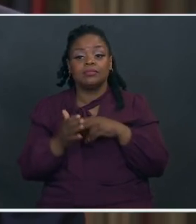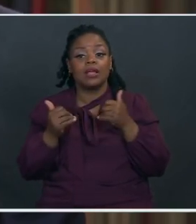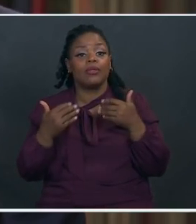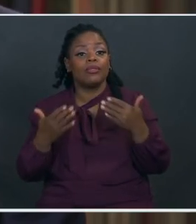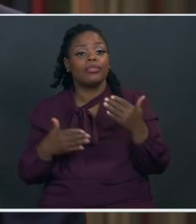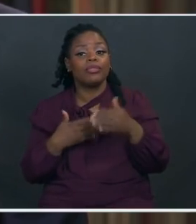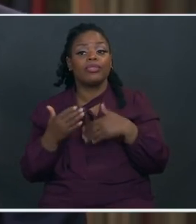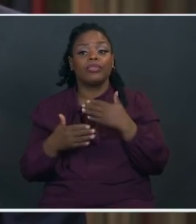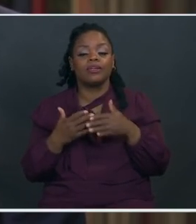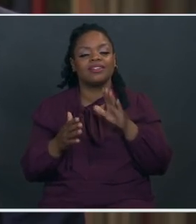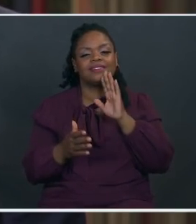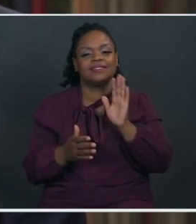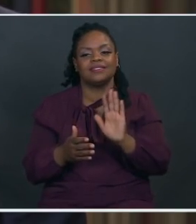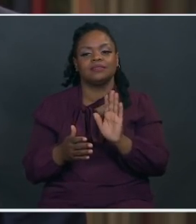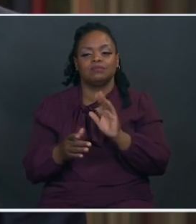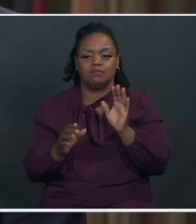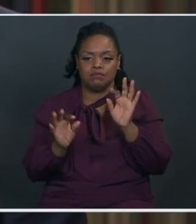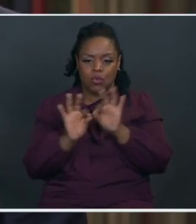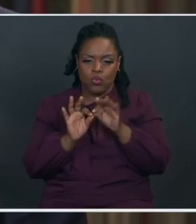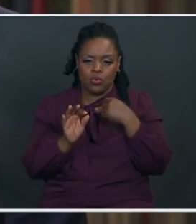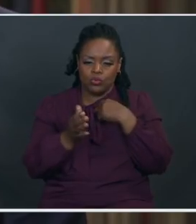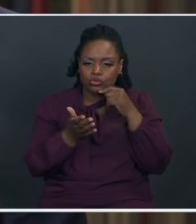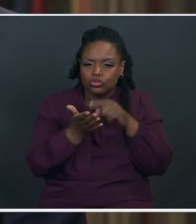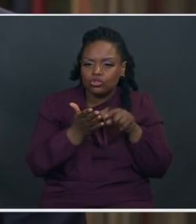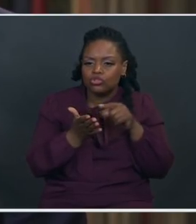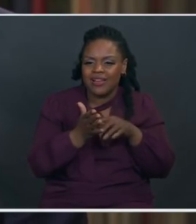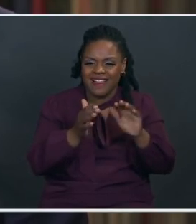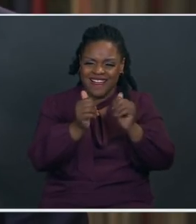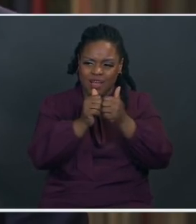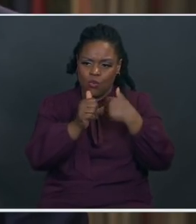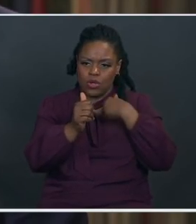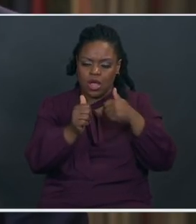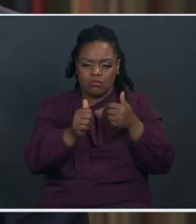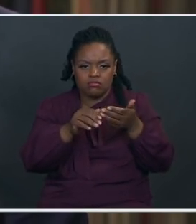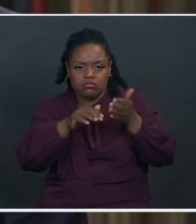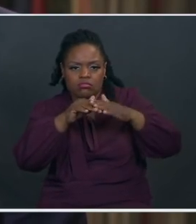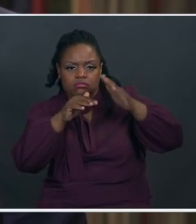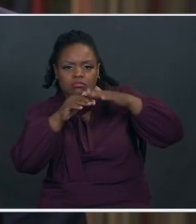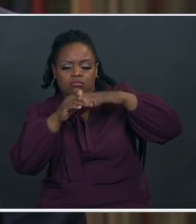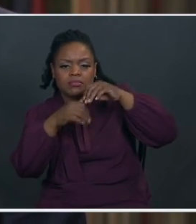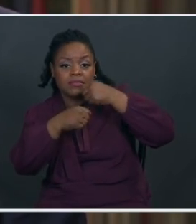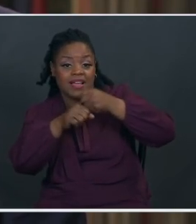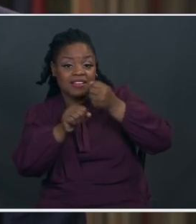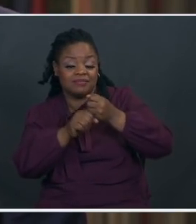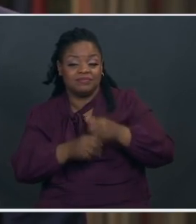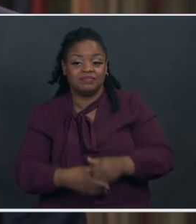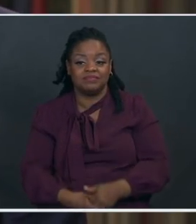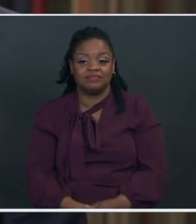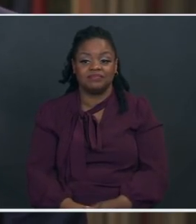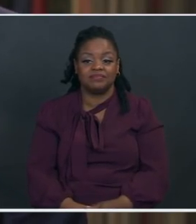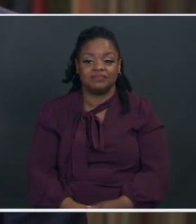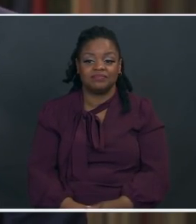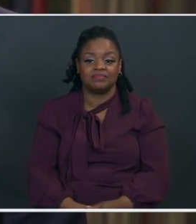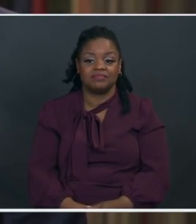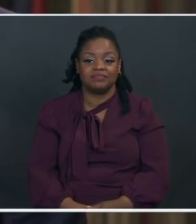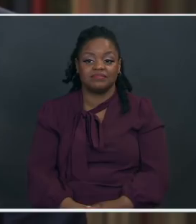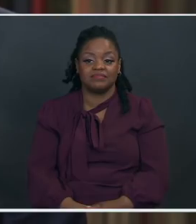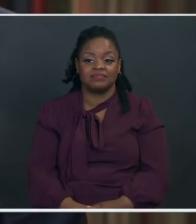to get more vaccines to the public as quickly as possible. As for the timing of the Moderna and Pfizer contracts,